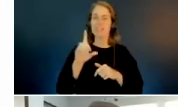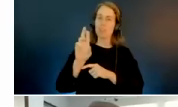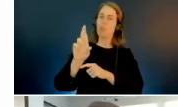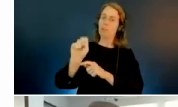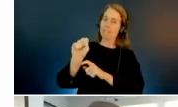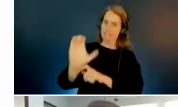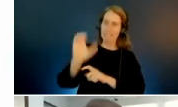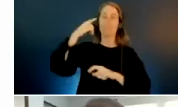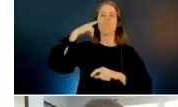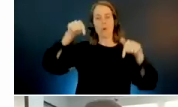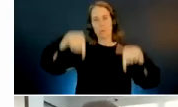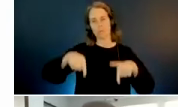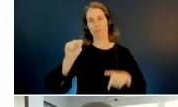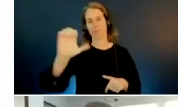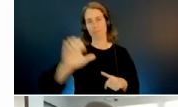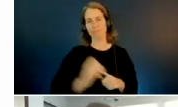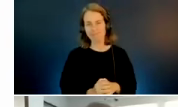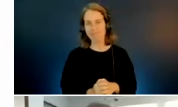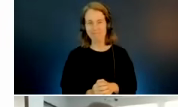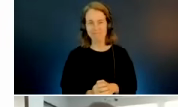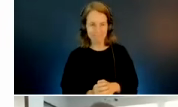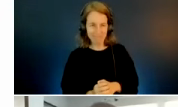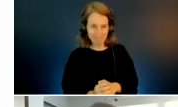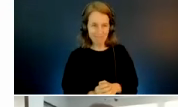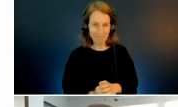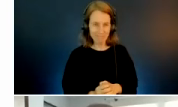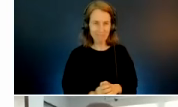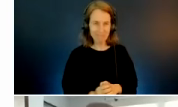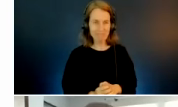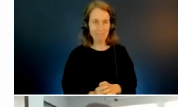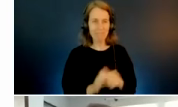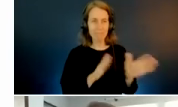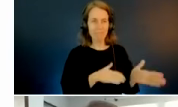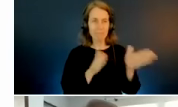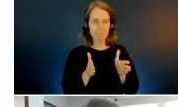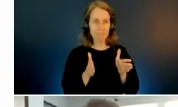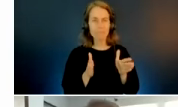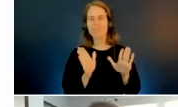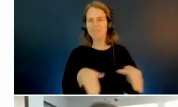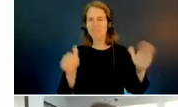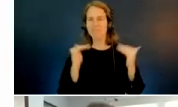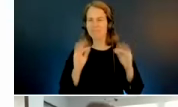South Carolina okay go to the next slide and maybe skip that perfect um